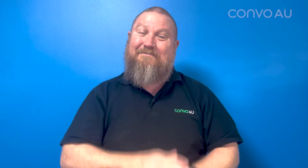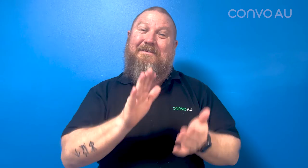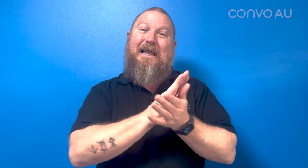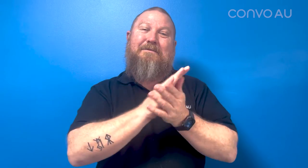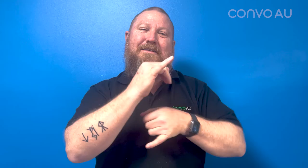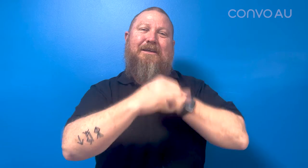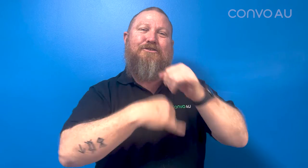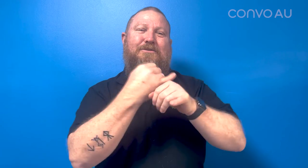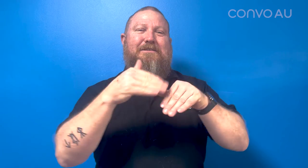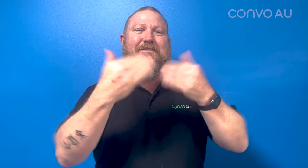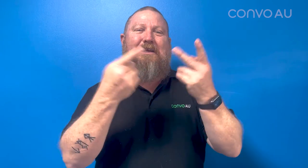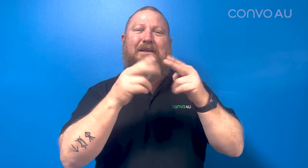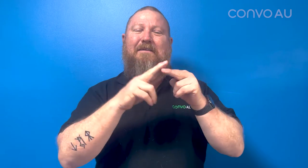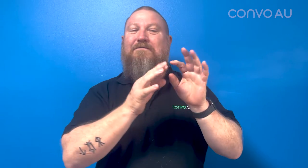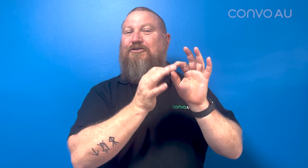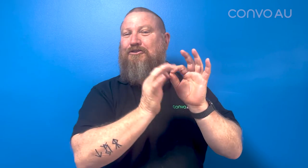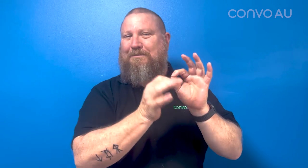Happy International Day of Interpreters!